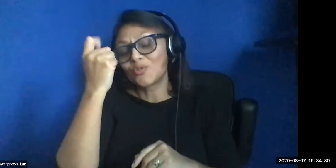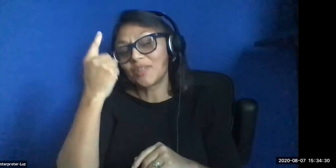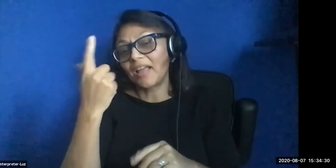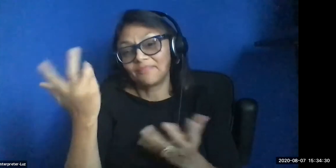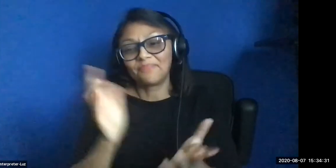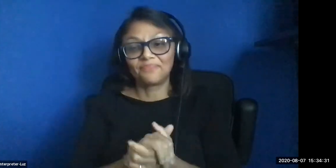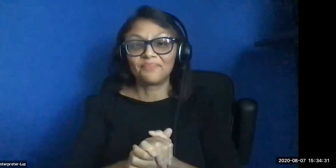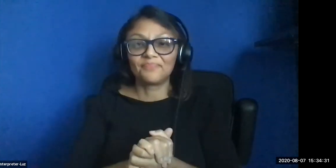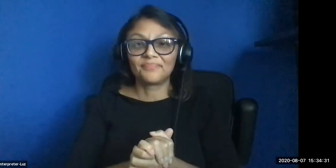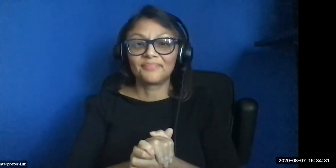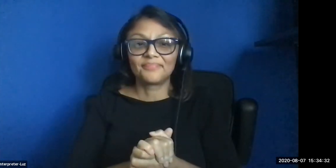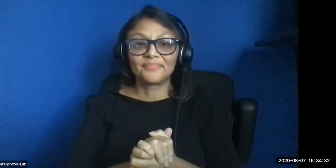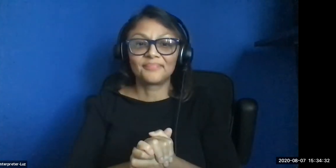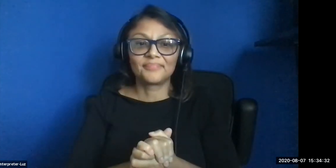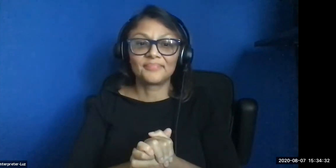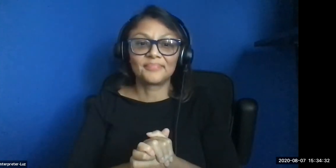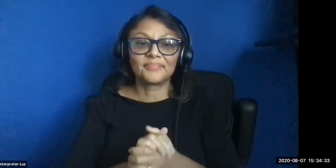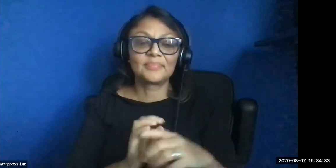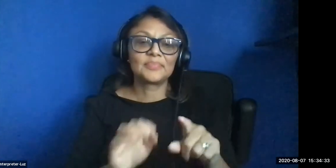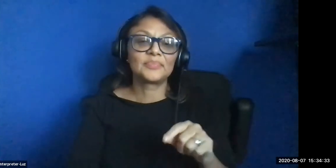Karen Crocket: I'd like to Karen Crocket: Ask a bazillion questions.